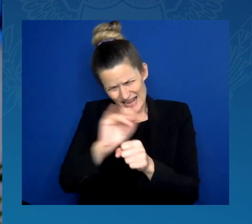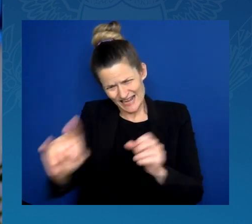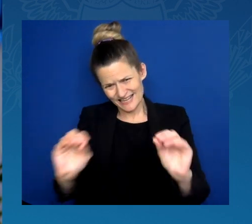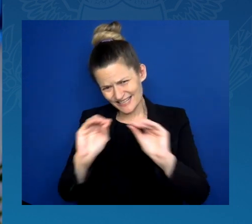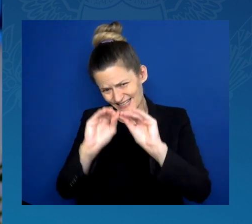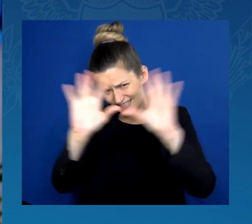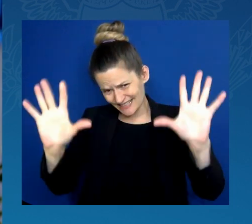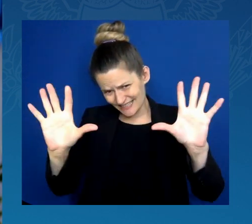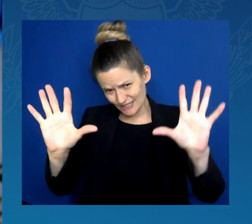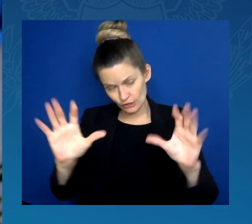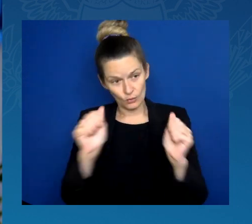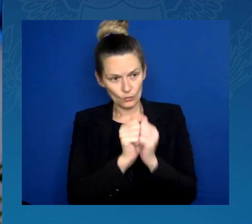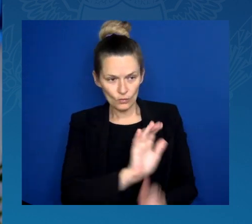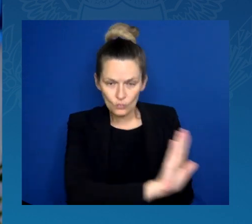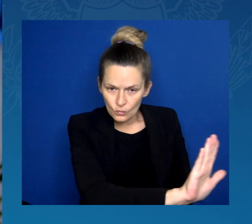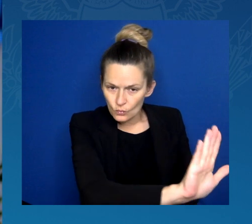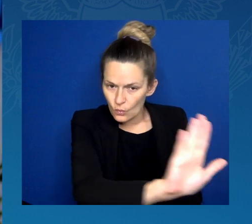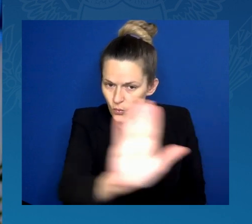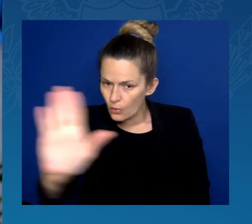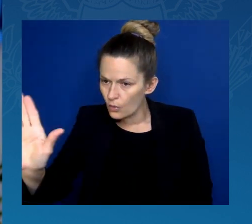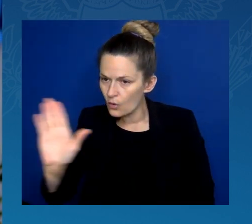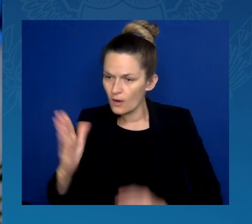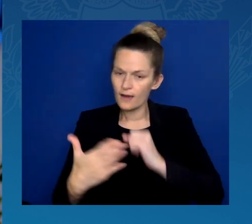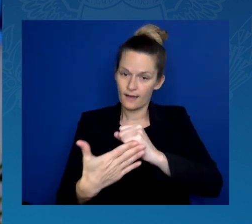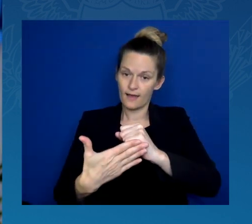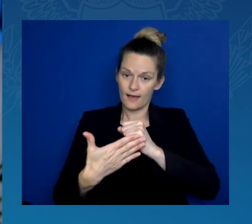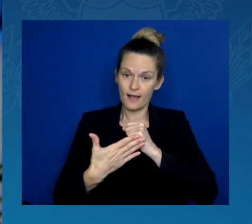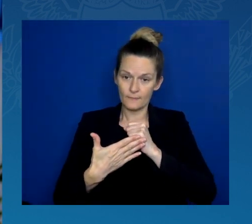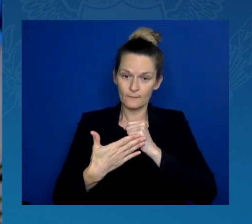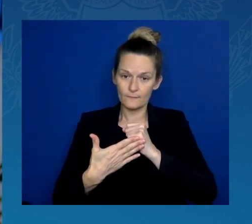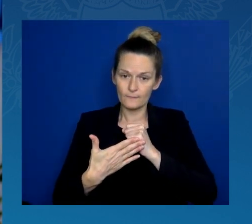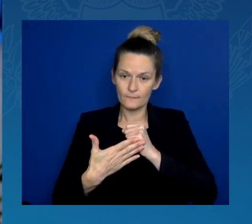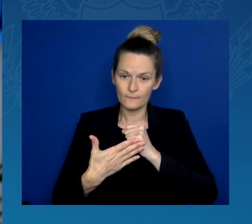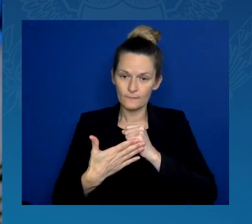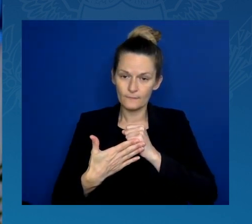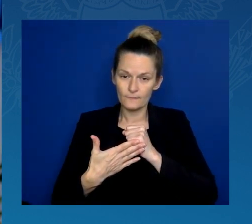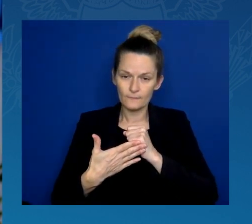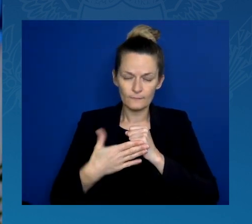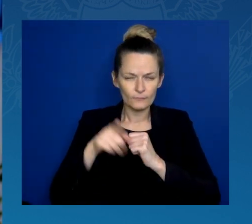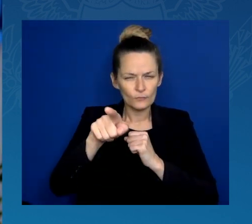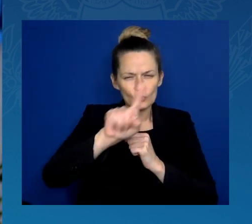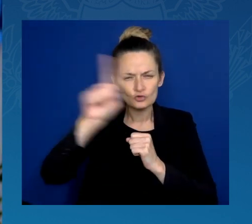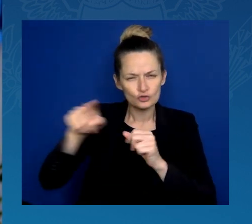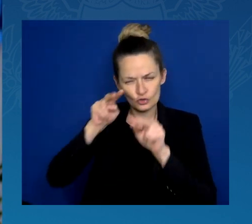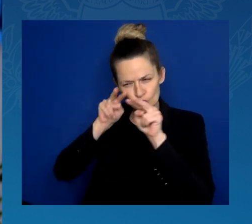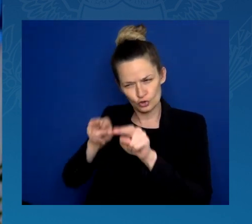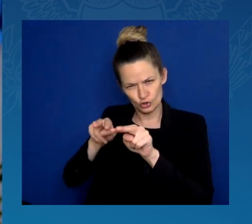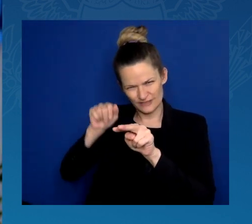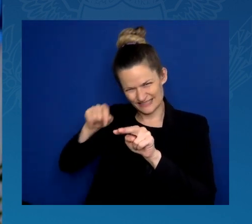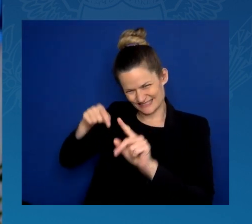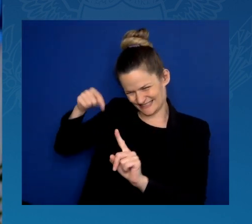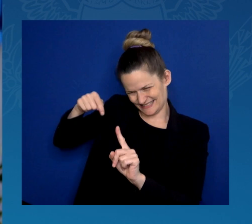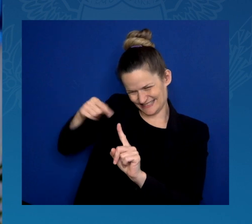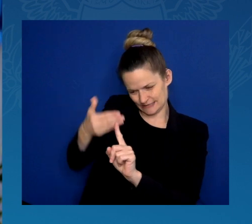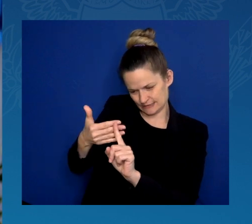just reflect on the past 18 months. In those 18 months, our nation created more than 9 million jobs,